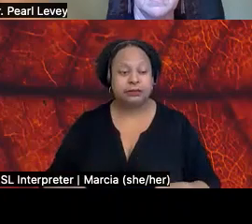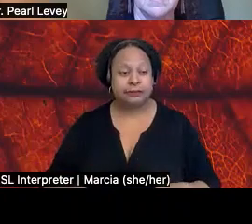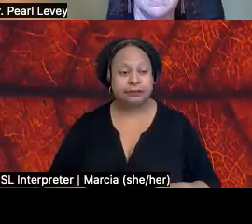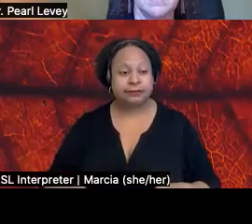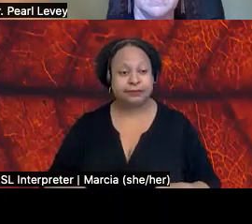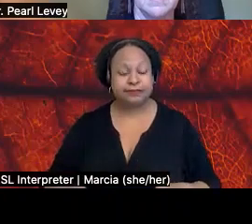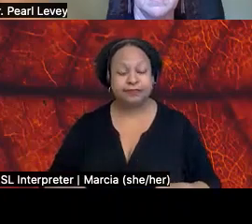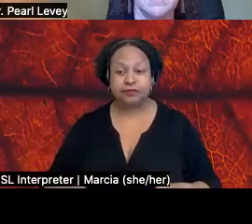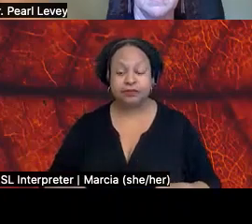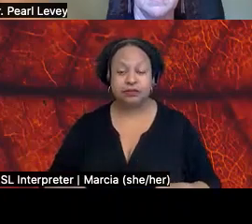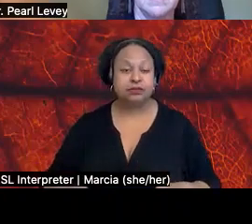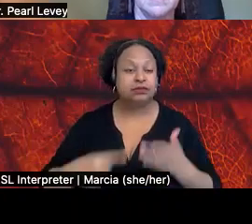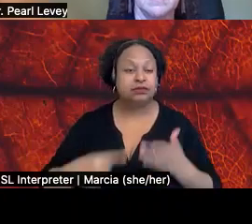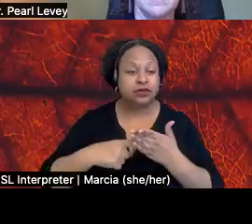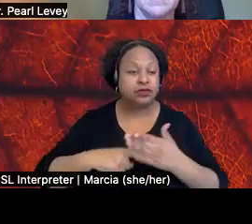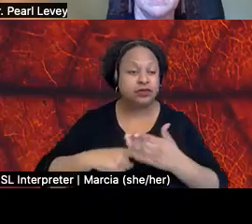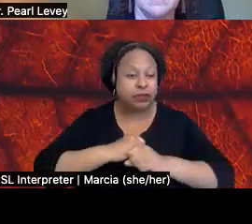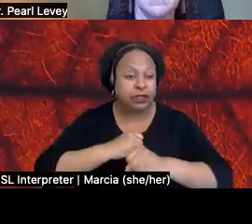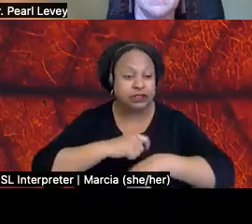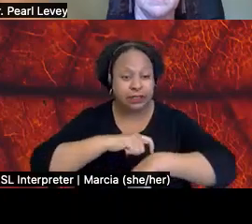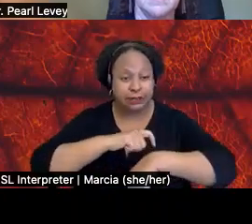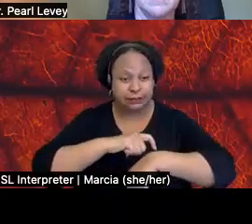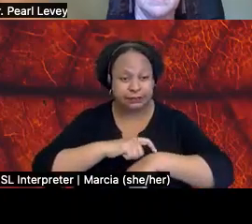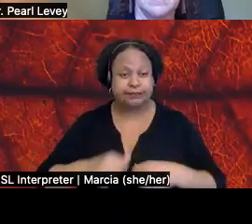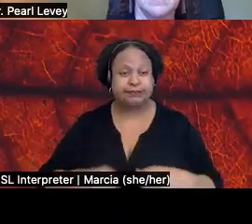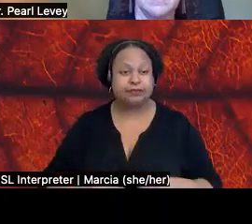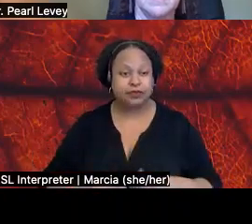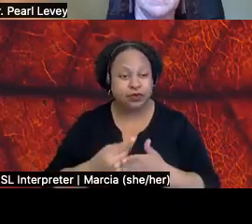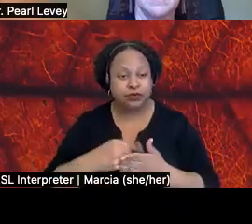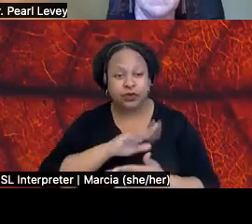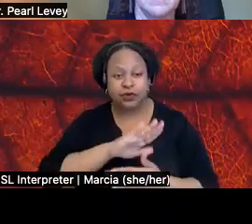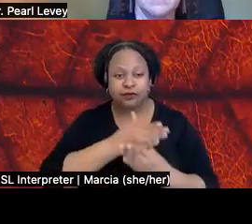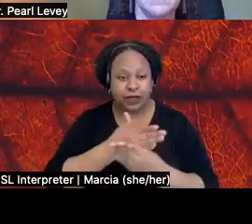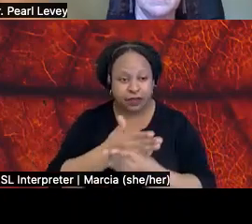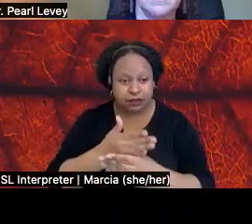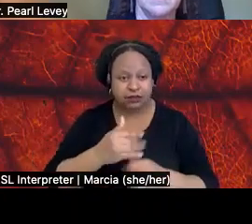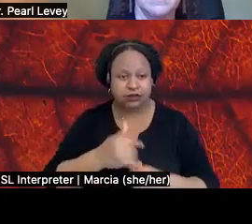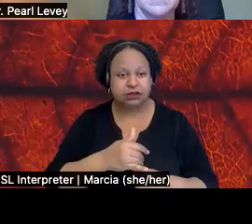Talked a little bit about protected time to review files and write up case notes.